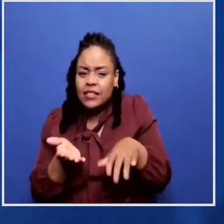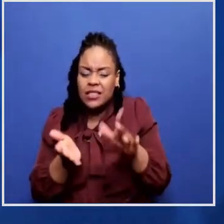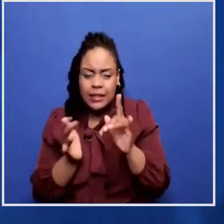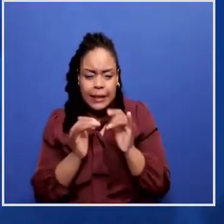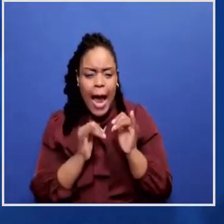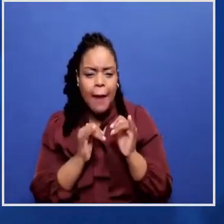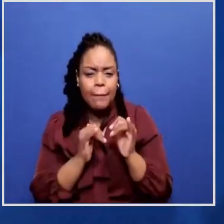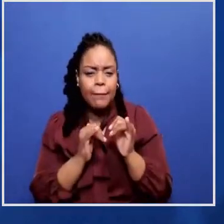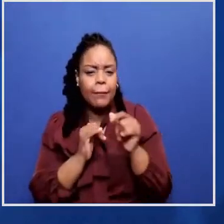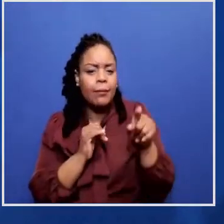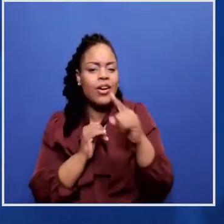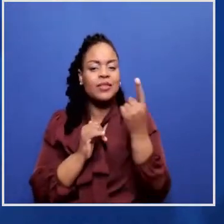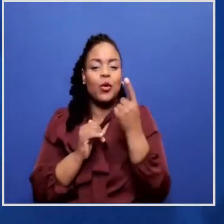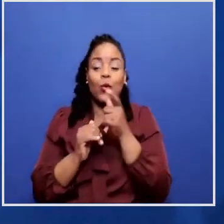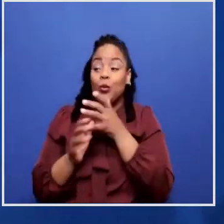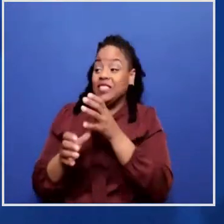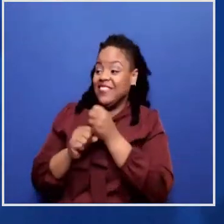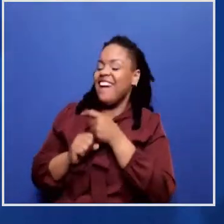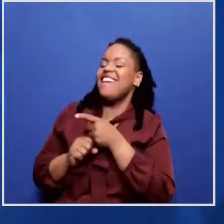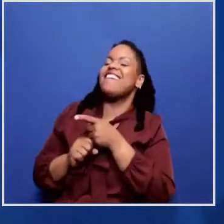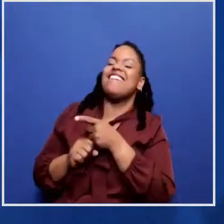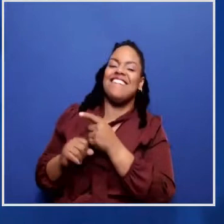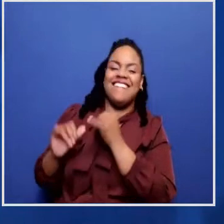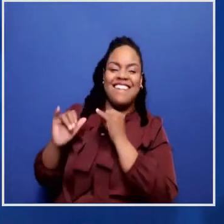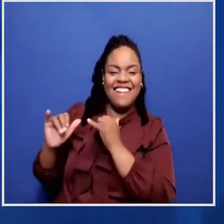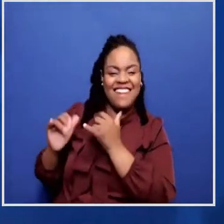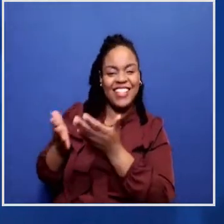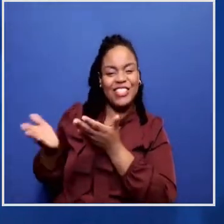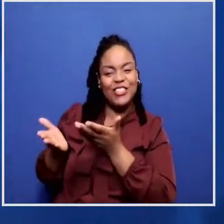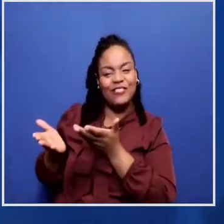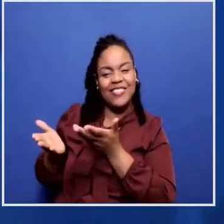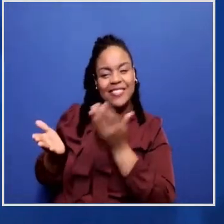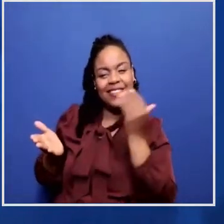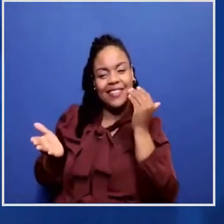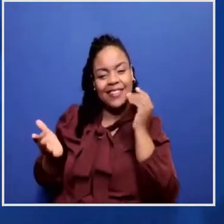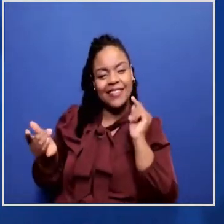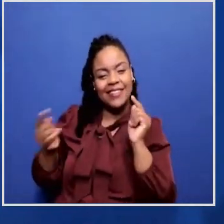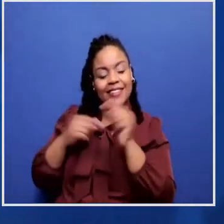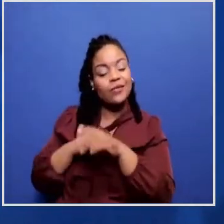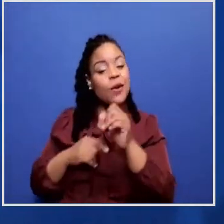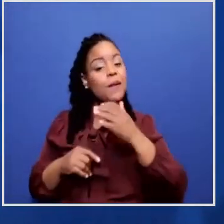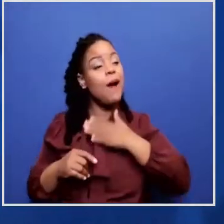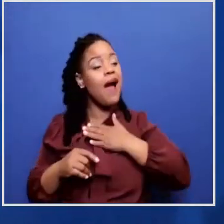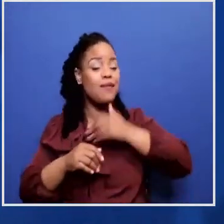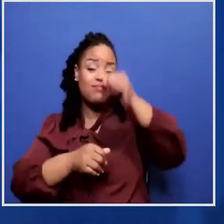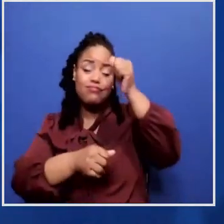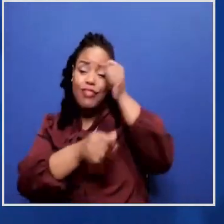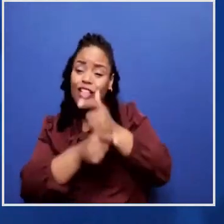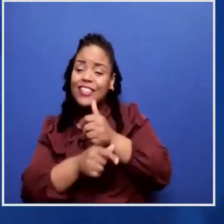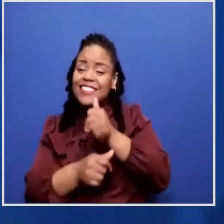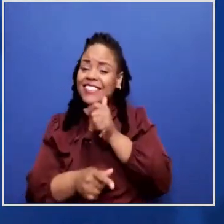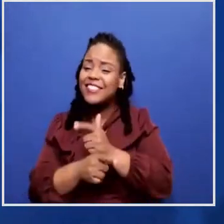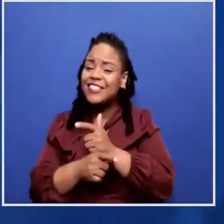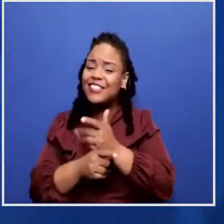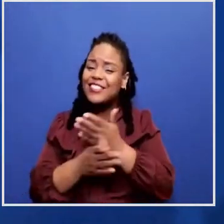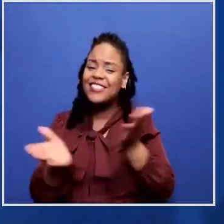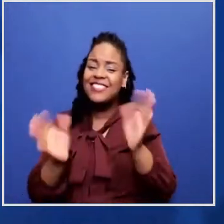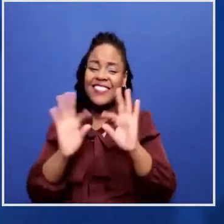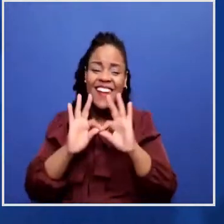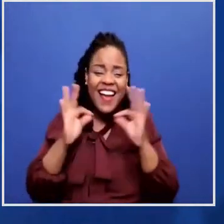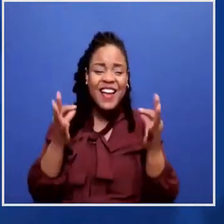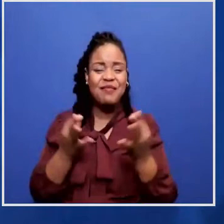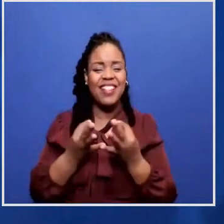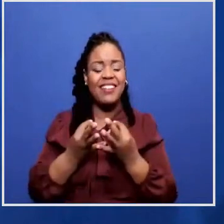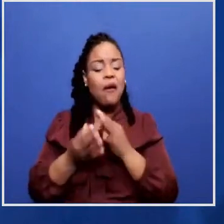WHO RECEIVES THAT SERVICE.